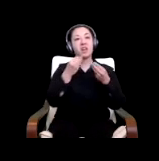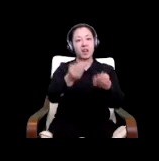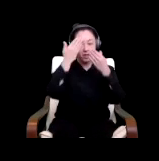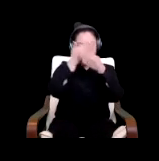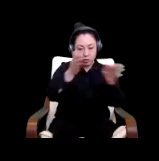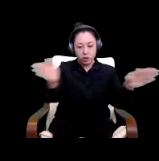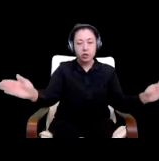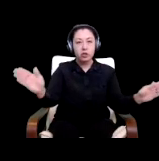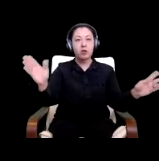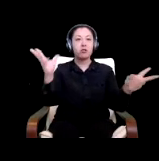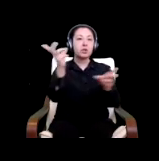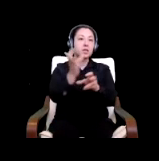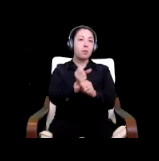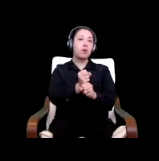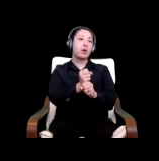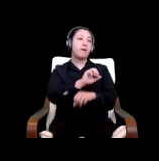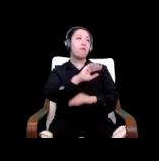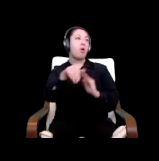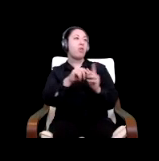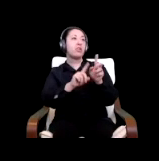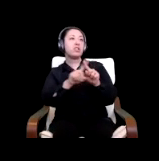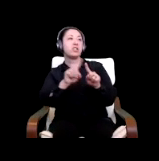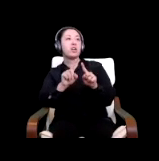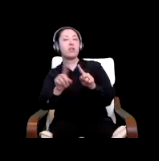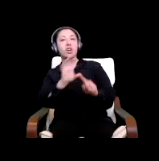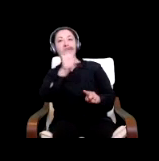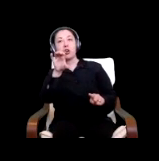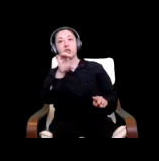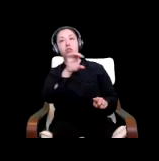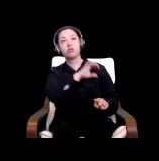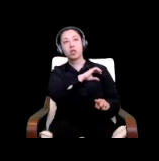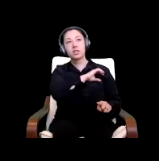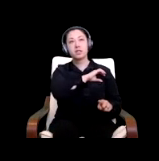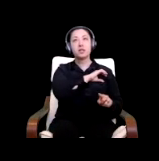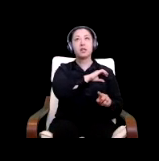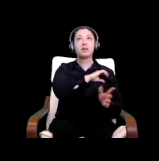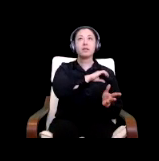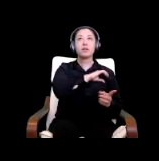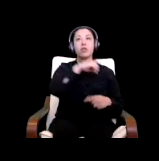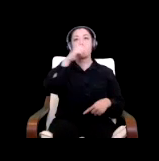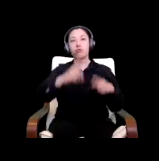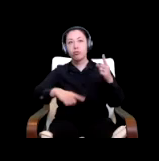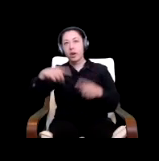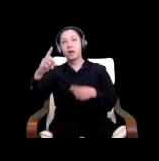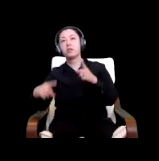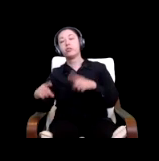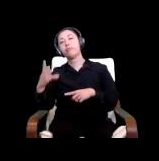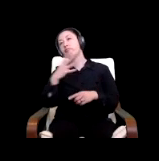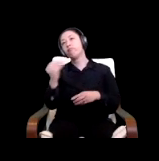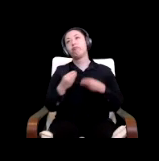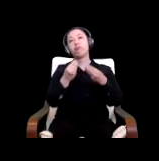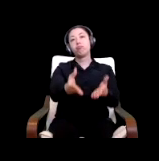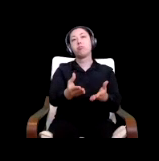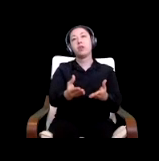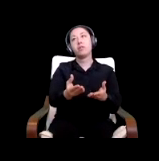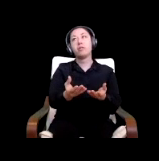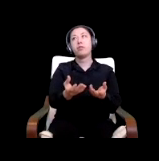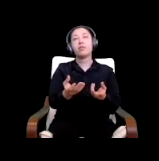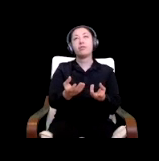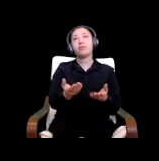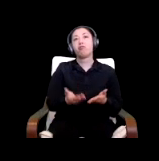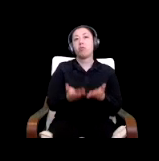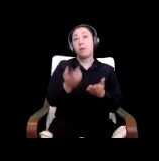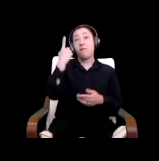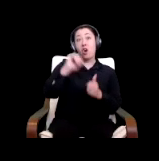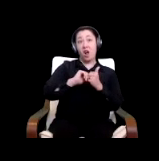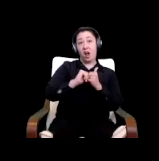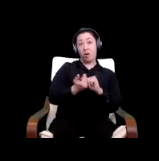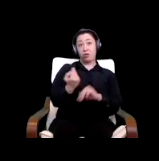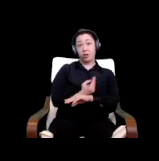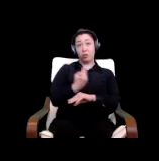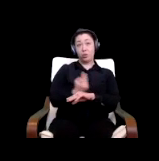characteristics, and provide guidance on addressing use in schools because at least all the educators